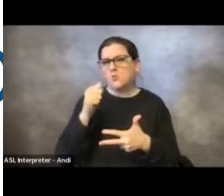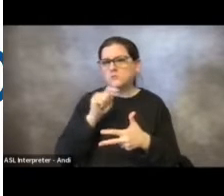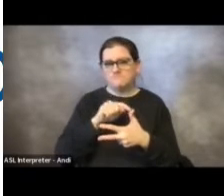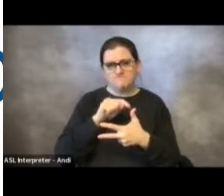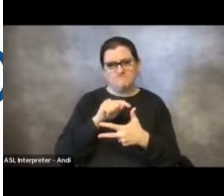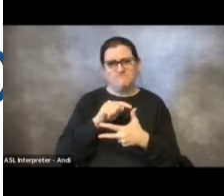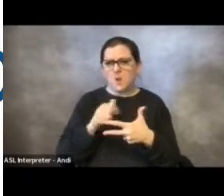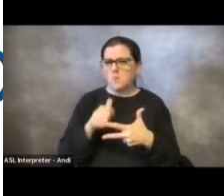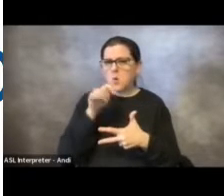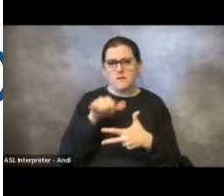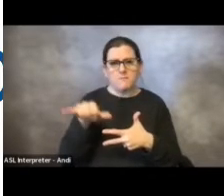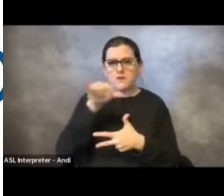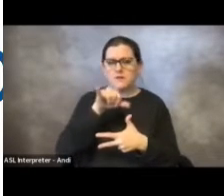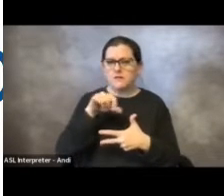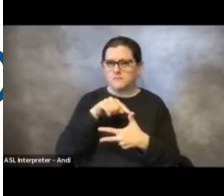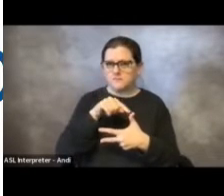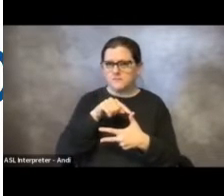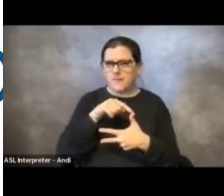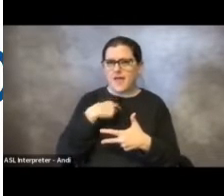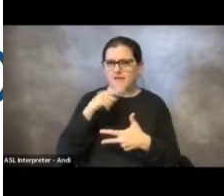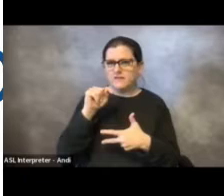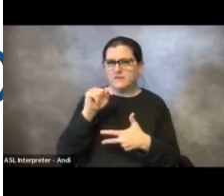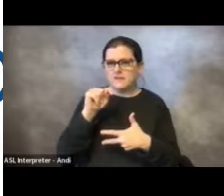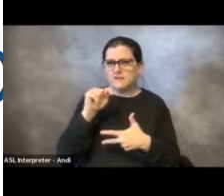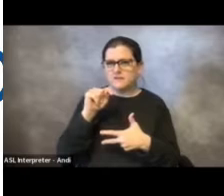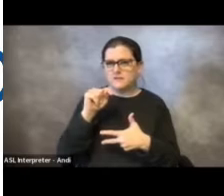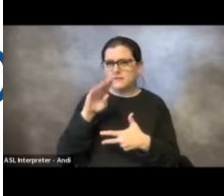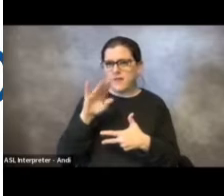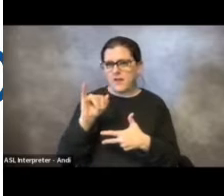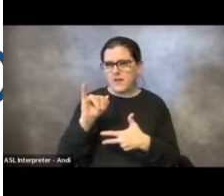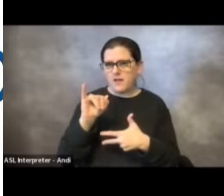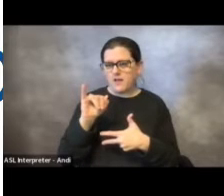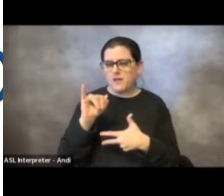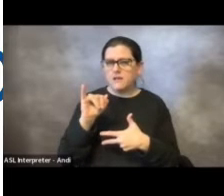most common reason for having a traumatic brain sustained and a traumatic brain injury as an